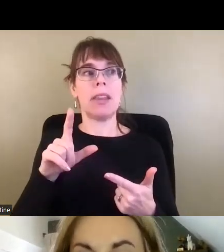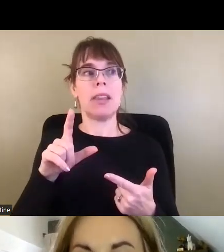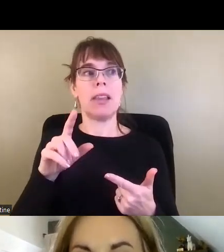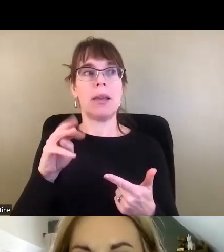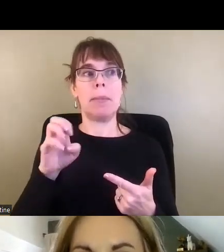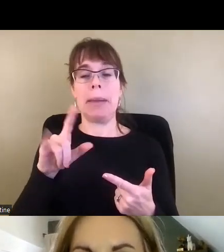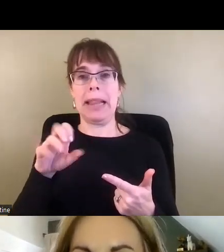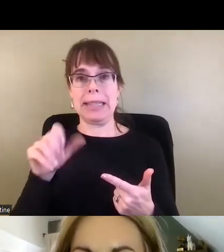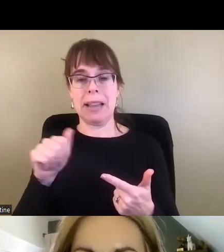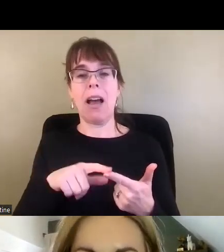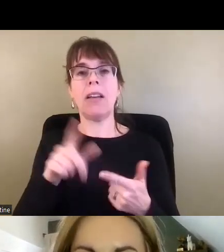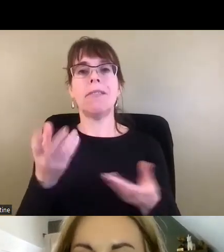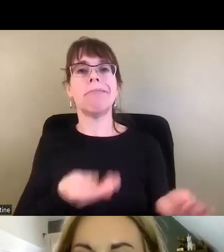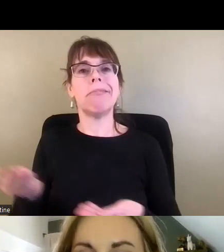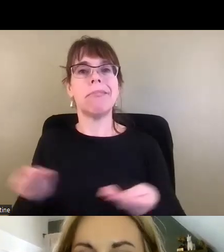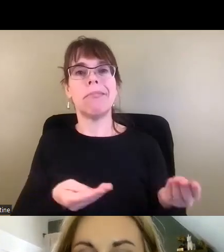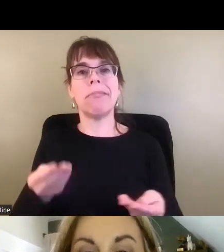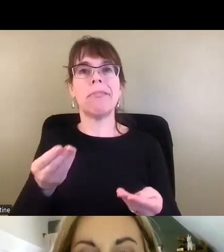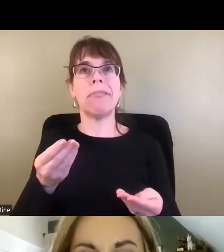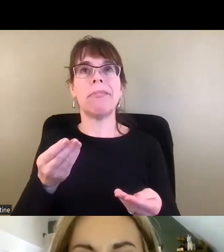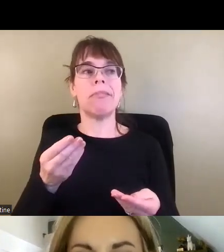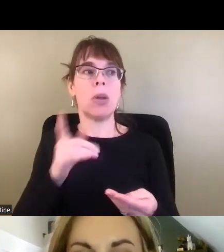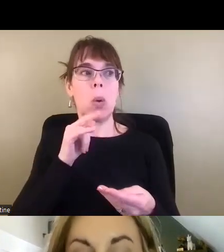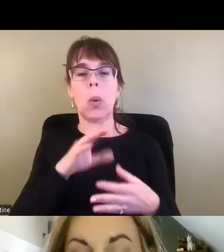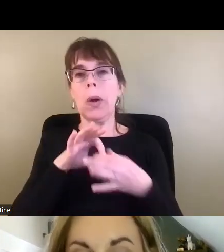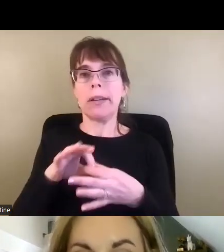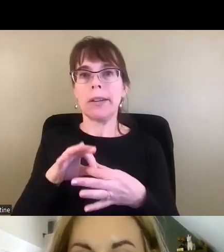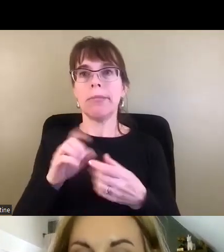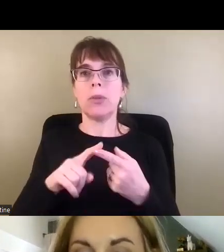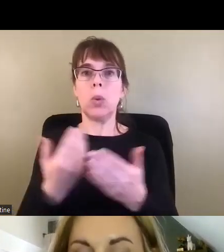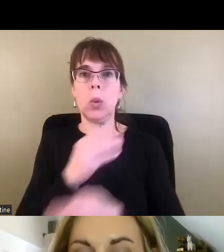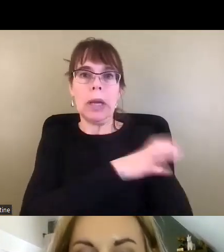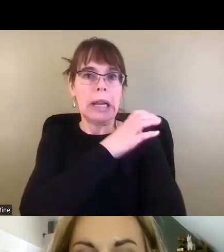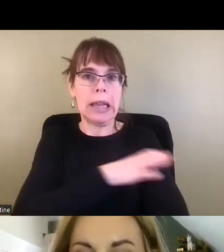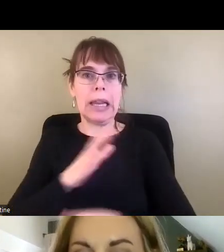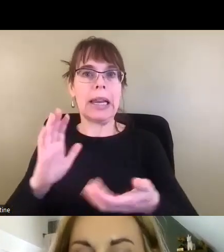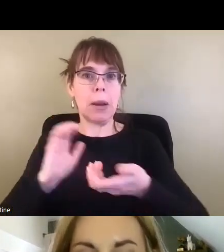our liaison - basically in charge of connecting us to new clinic partners, working with all of